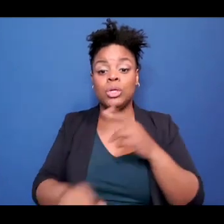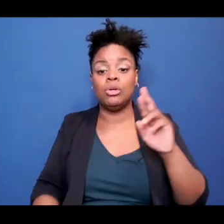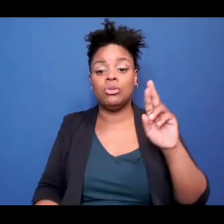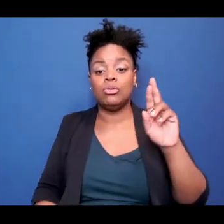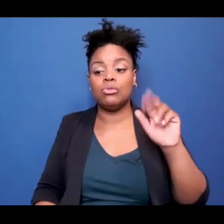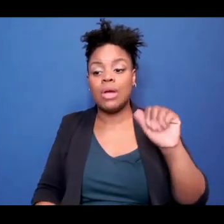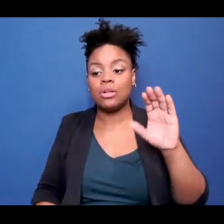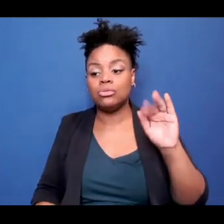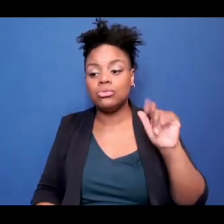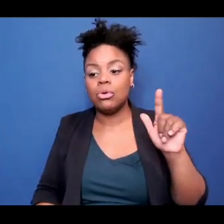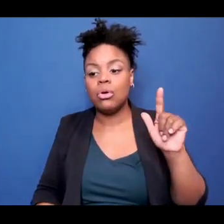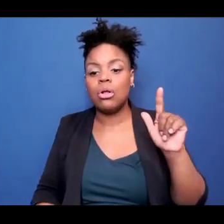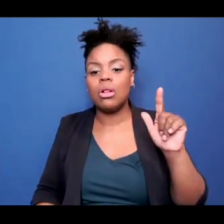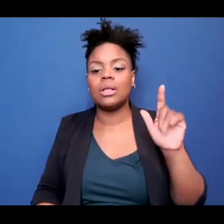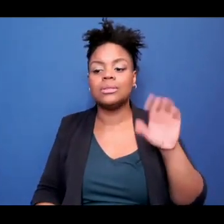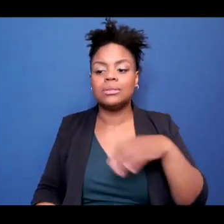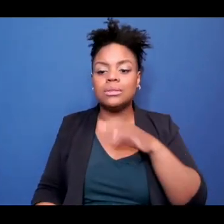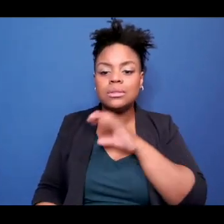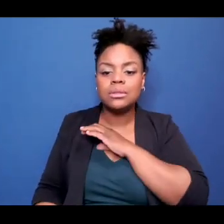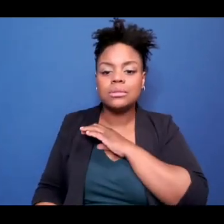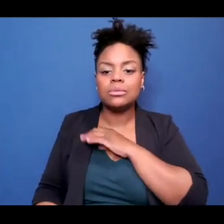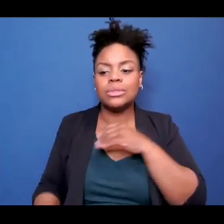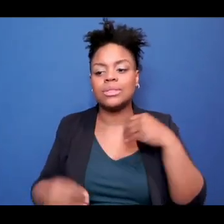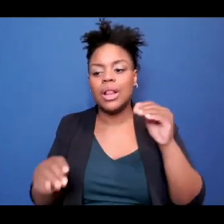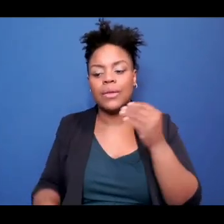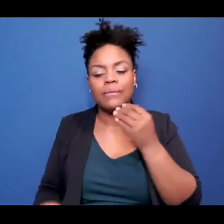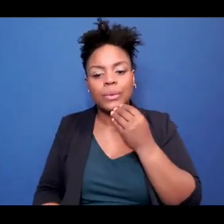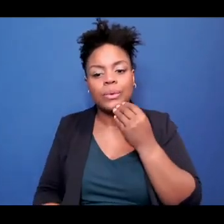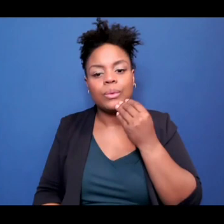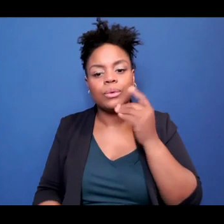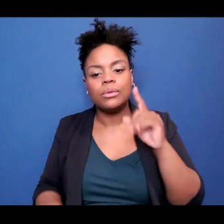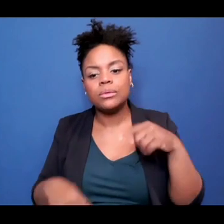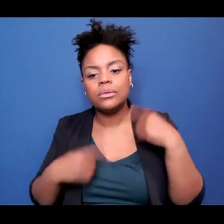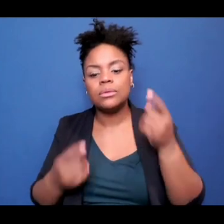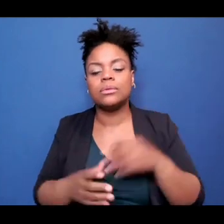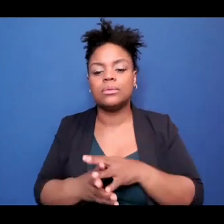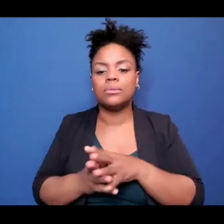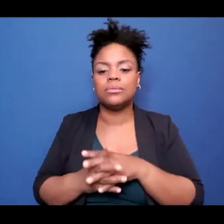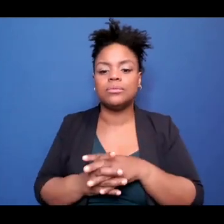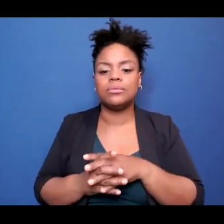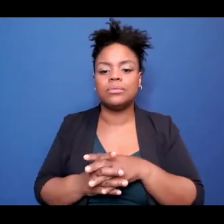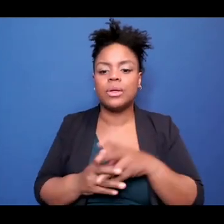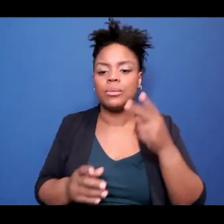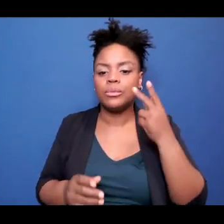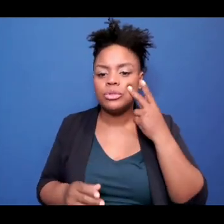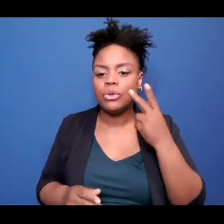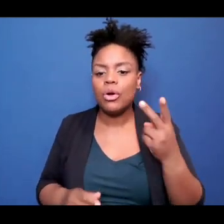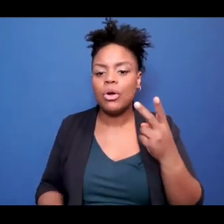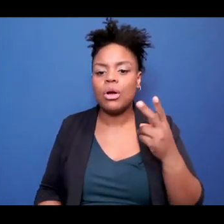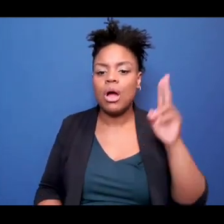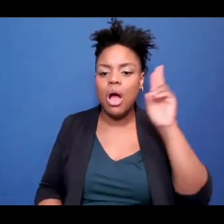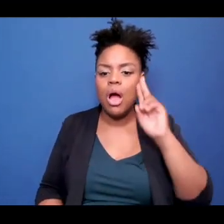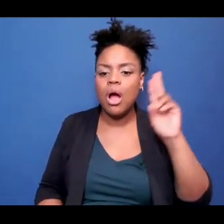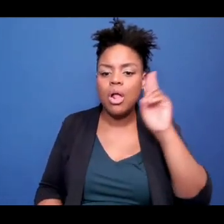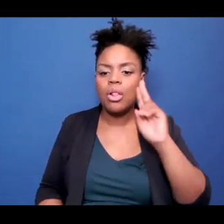A LONG HISTORY OF USING RACIAL CAIRKT TOUR TO SELL -- CARICATURE TO SELL PACKAGED FOODS. WE HAVE ALL SAW RECENTLY THAT